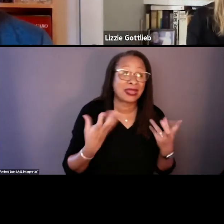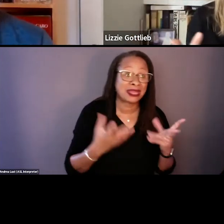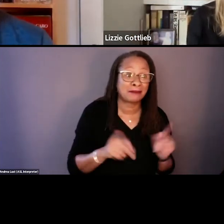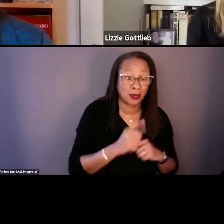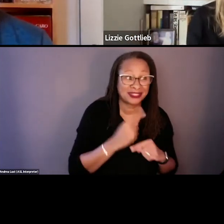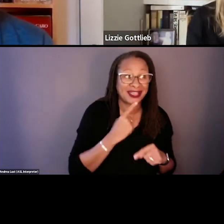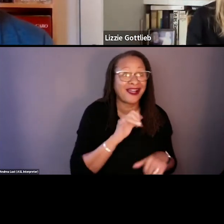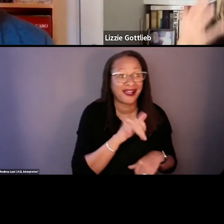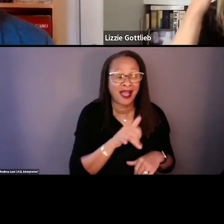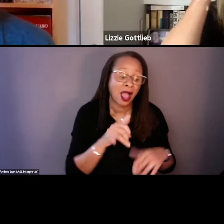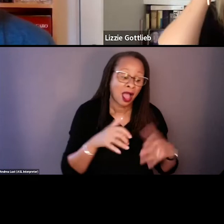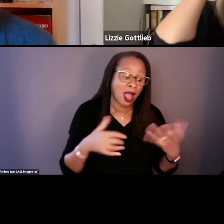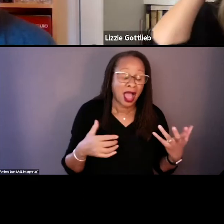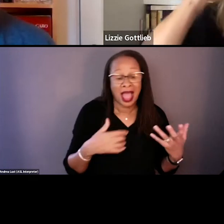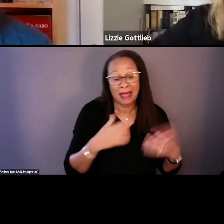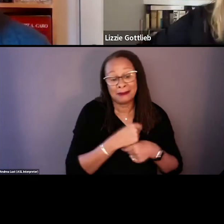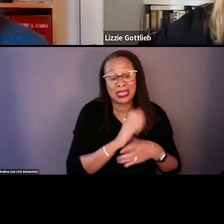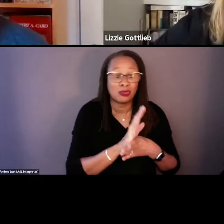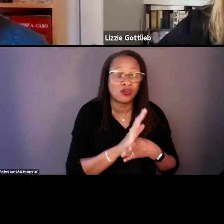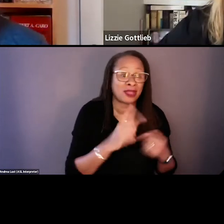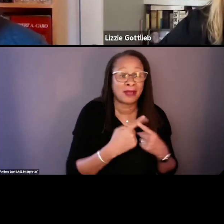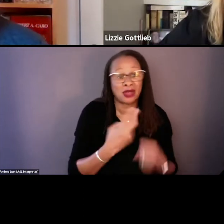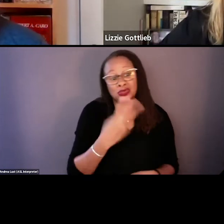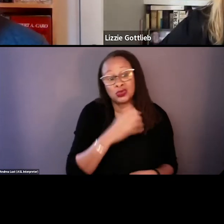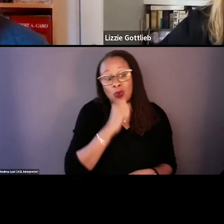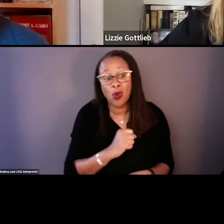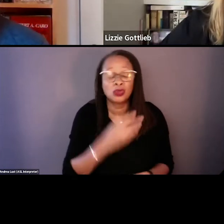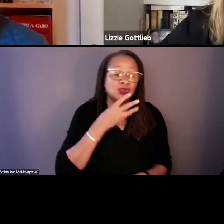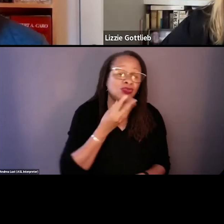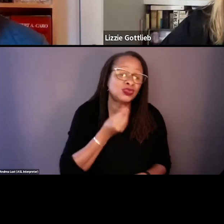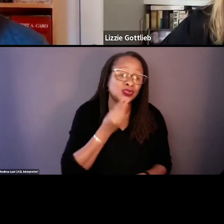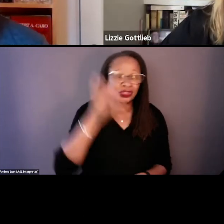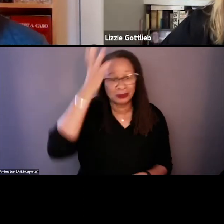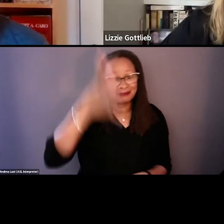So there were a lot of moments of thinking, "Oh, I'm making a movie about two old Jews sitting in chairs talking about words.